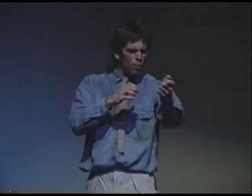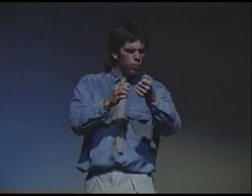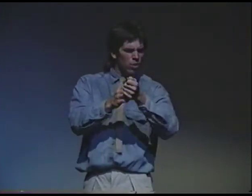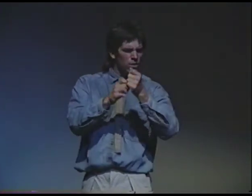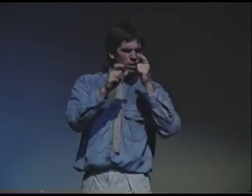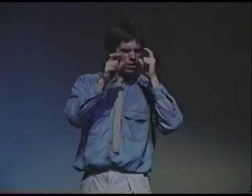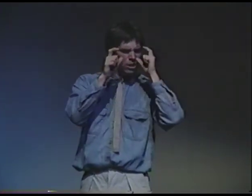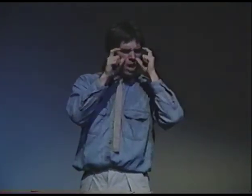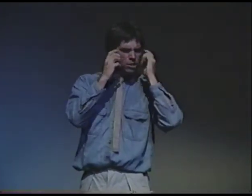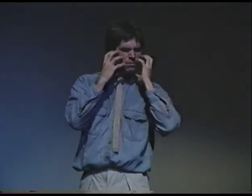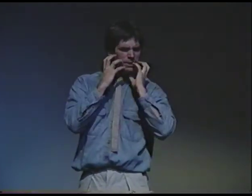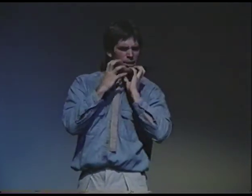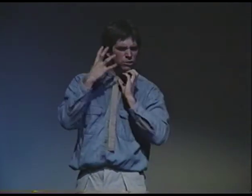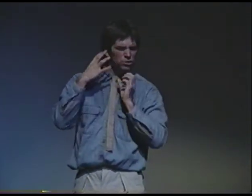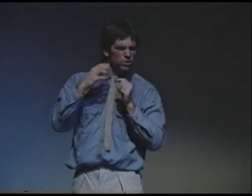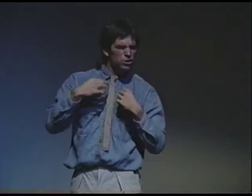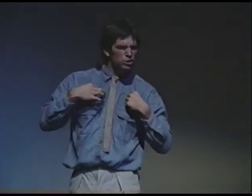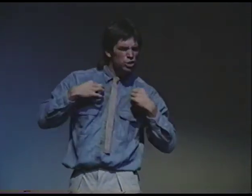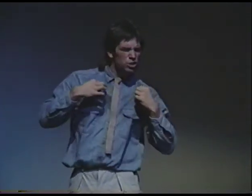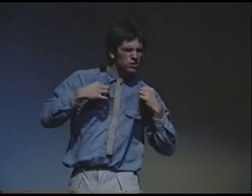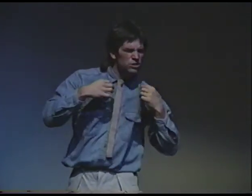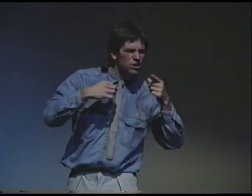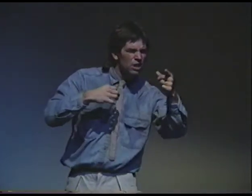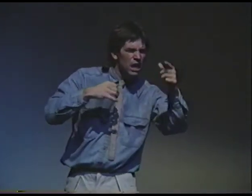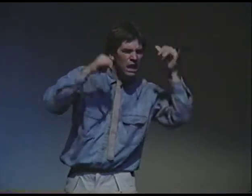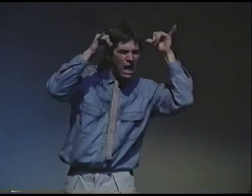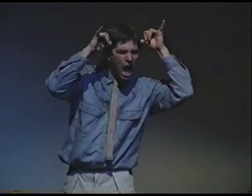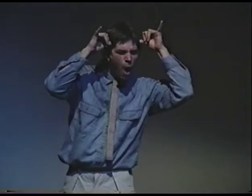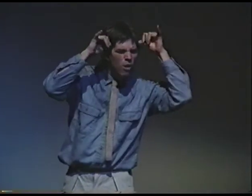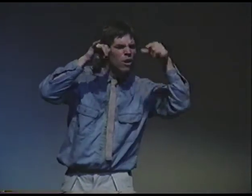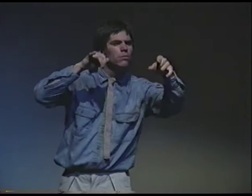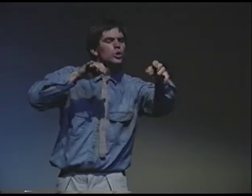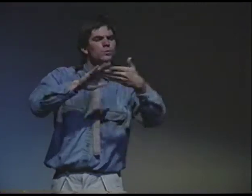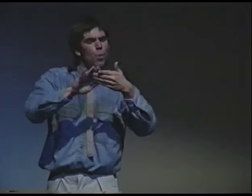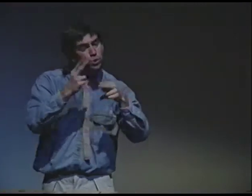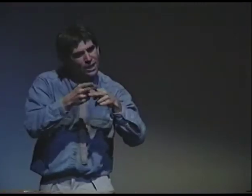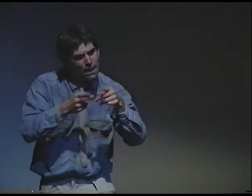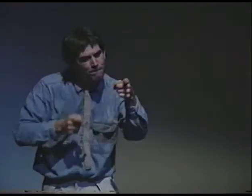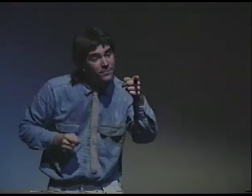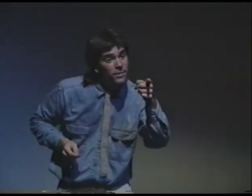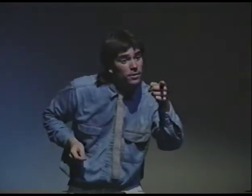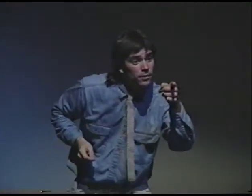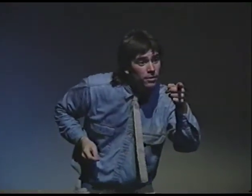That man with the glasses and the beard and the shirt. What's your name?